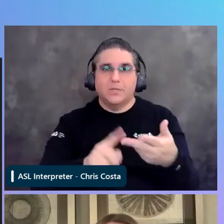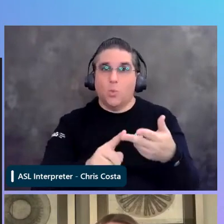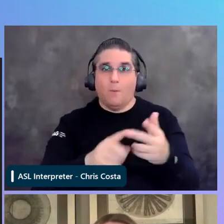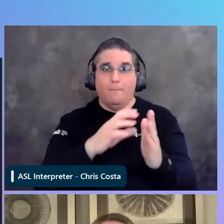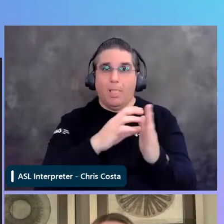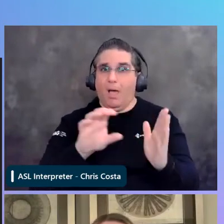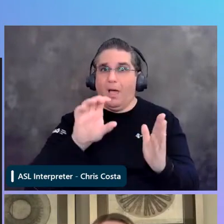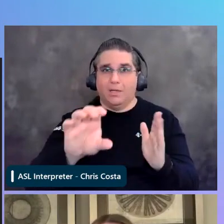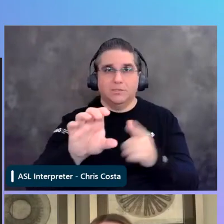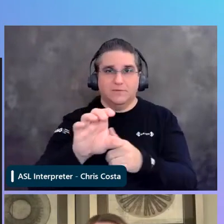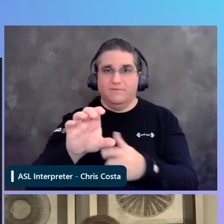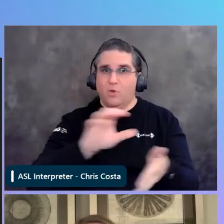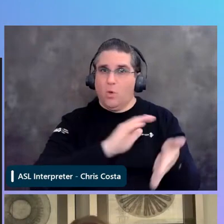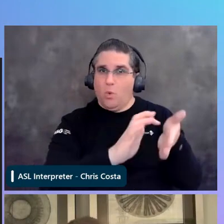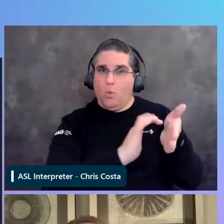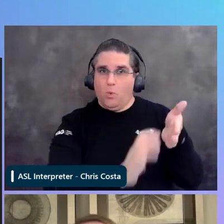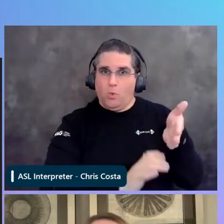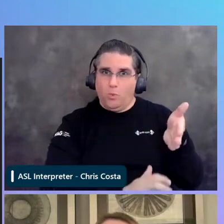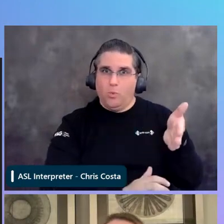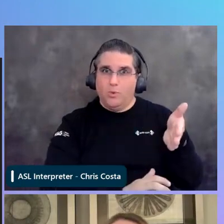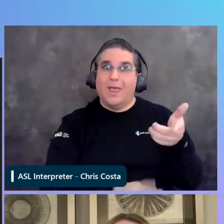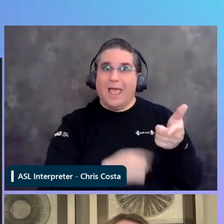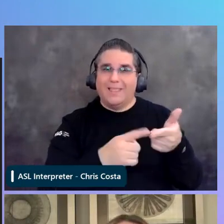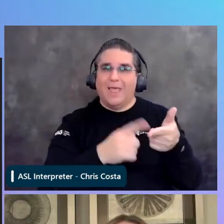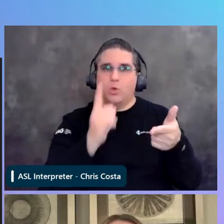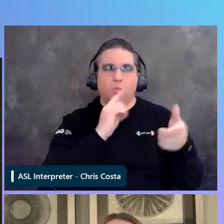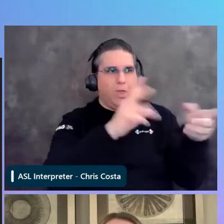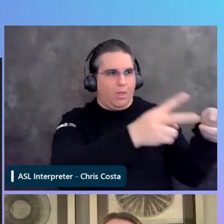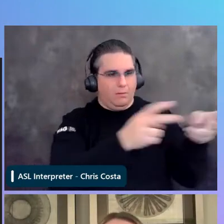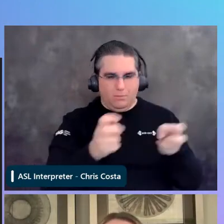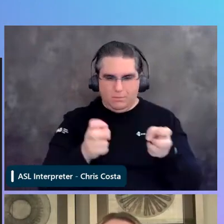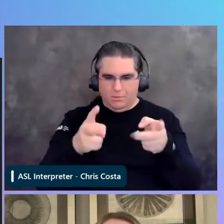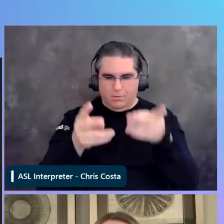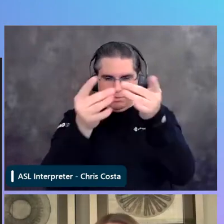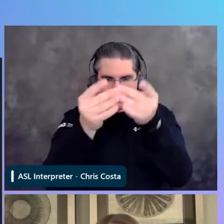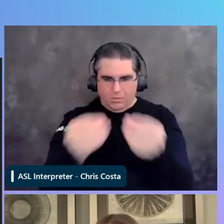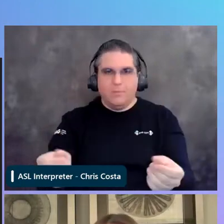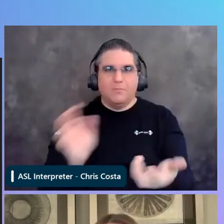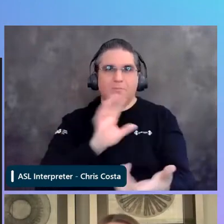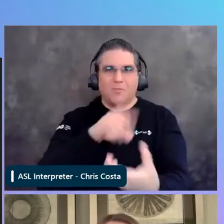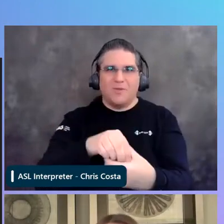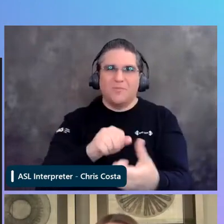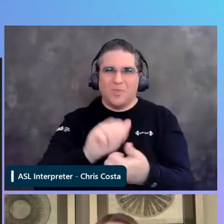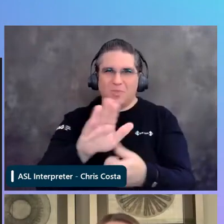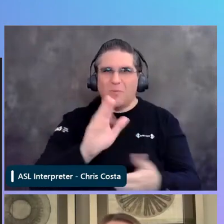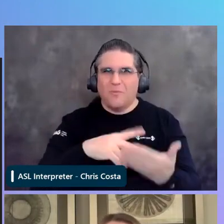seemingly seamless, fully fit into your project. Um, but